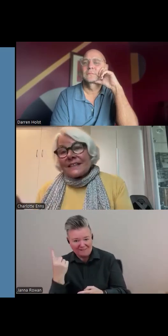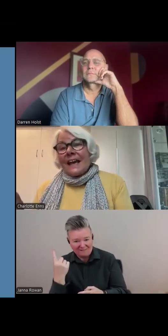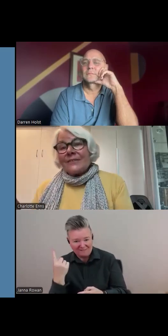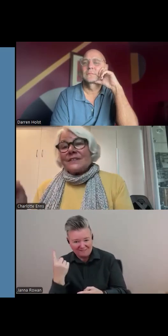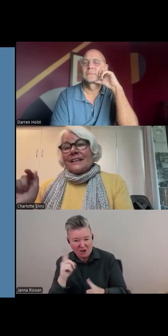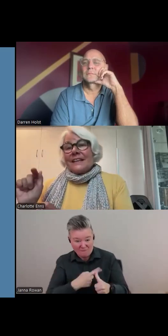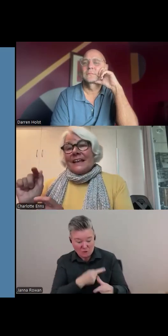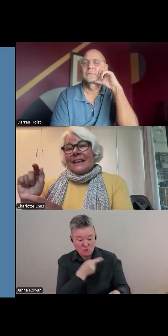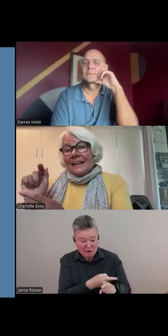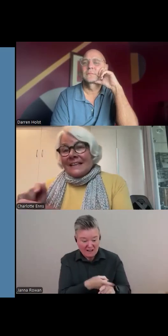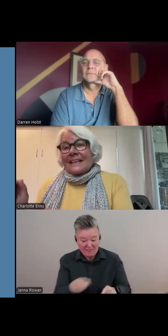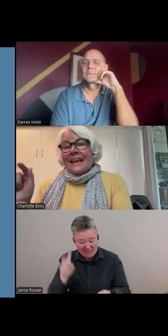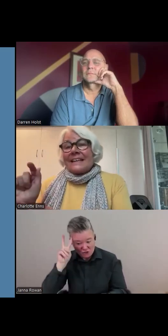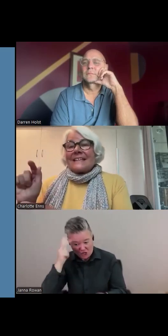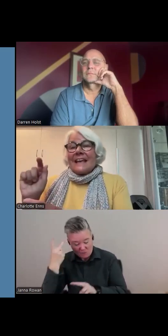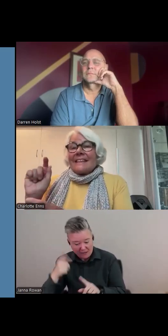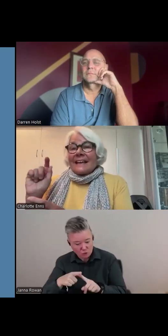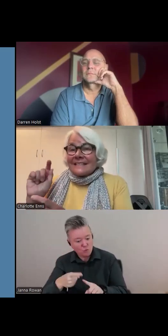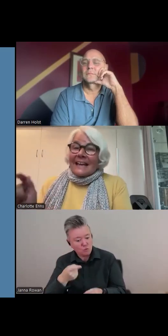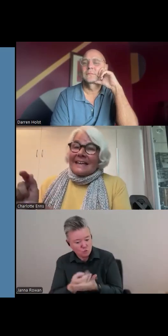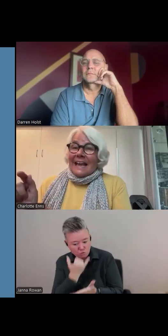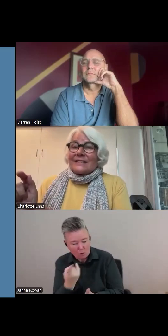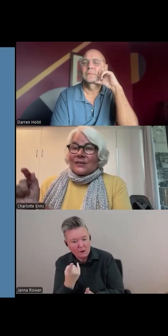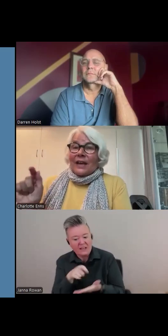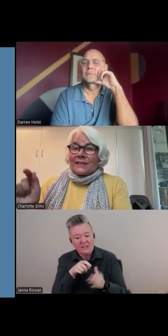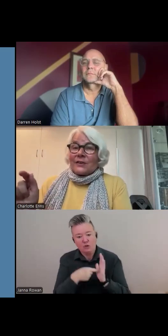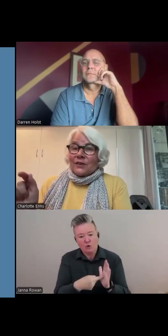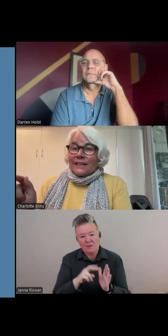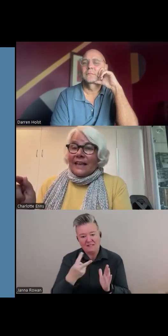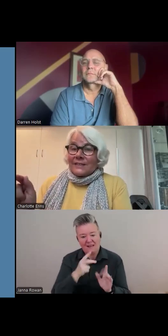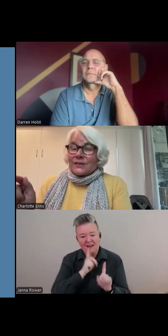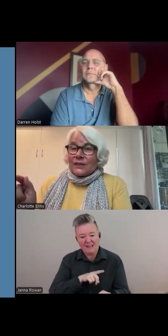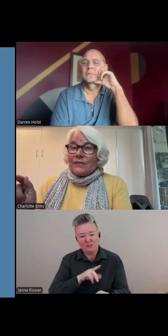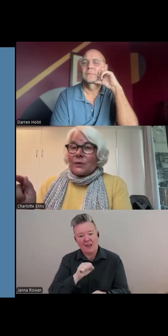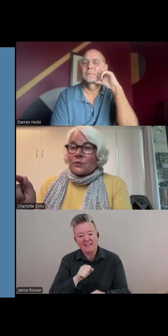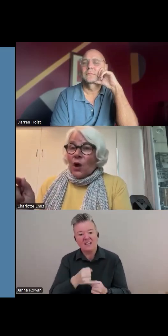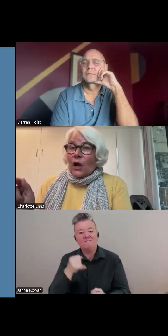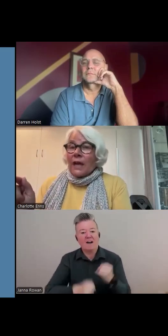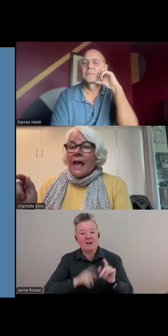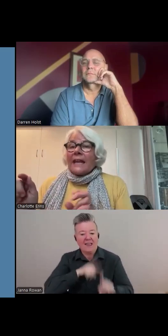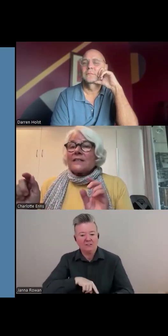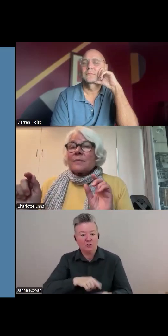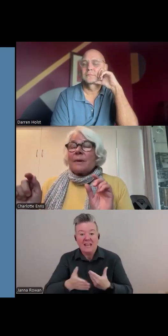to the wrong one, you still have to indicate that second answer as their final answer,